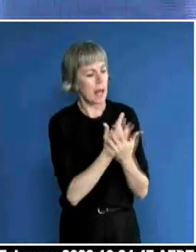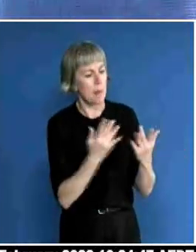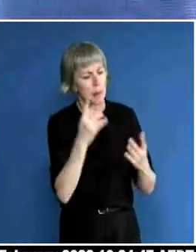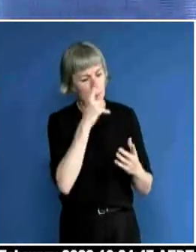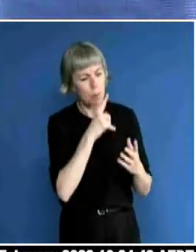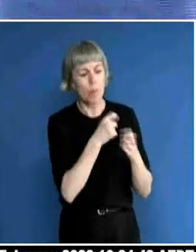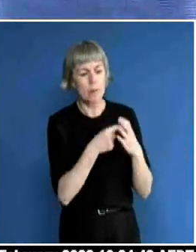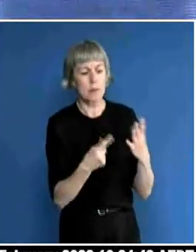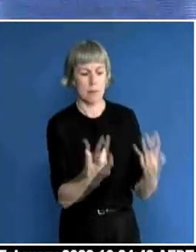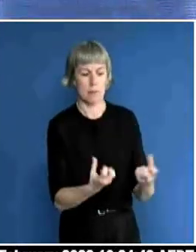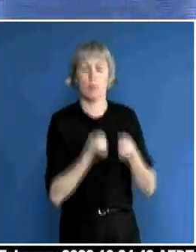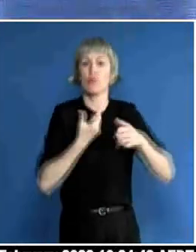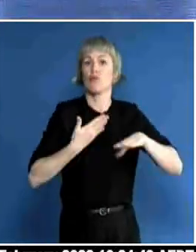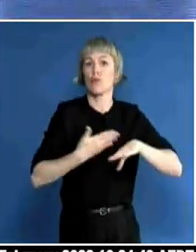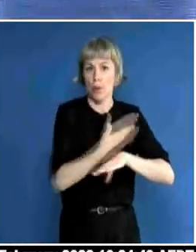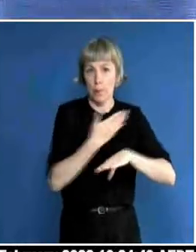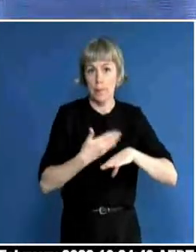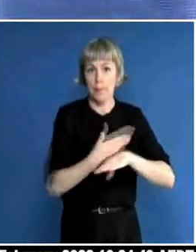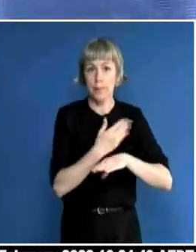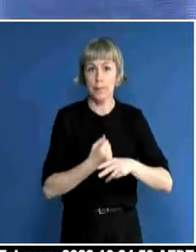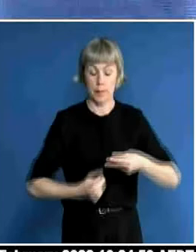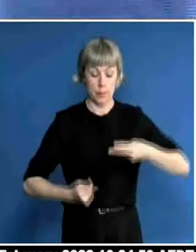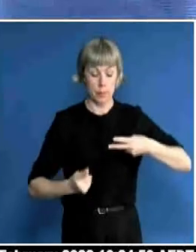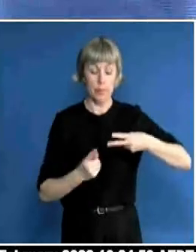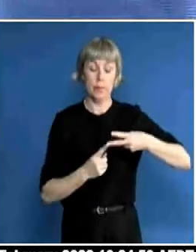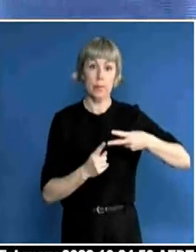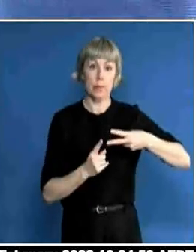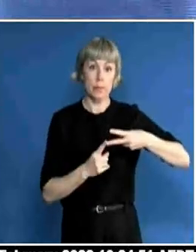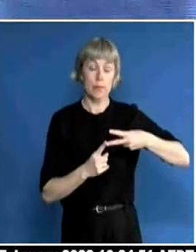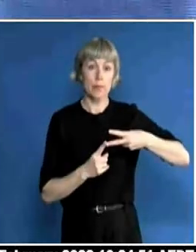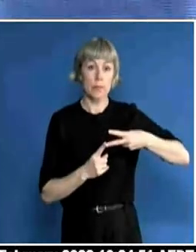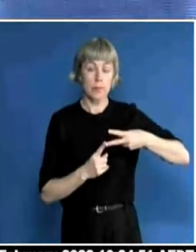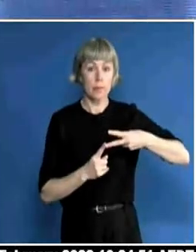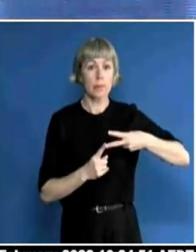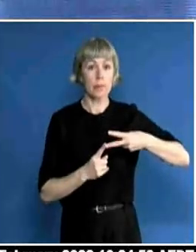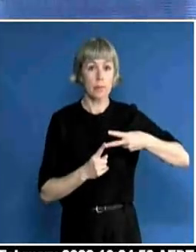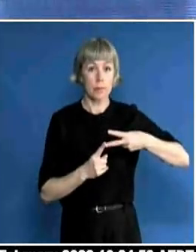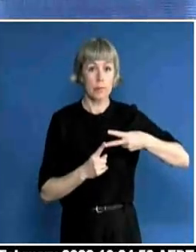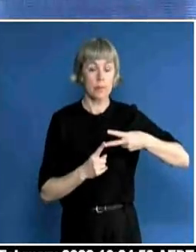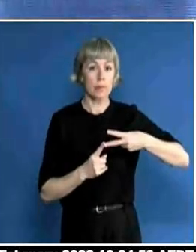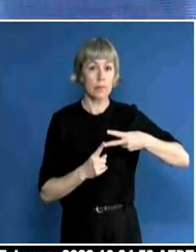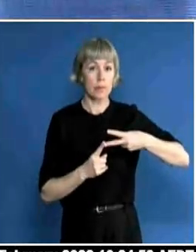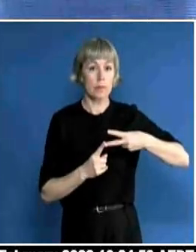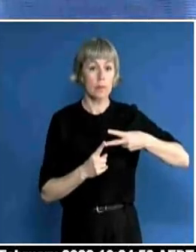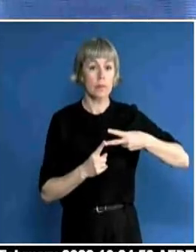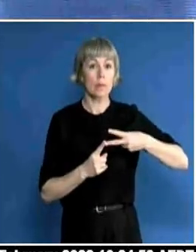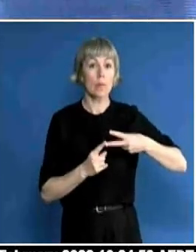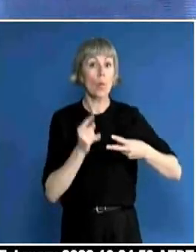Priority 2, to improve the transition of young people with disability from education